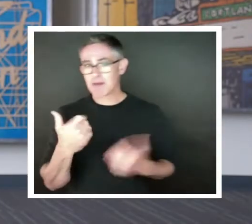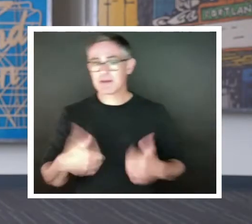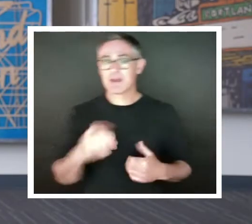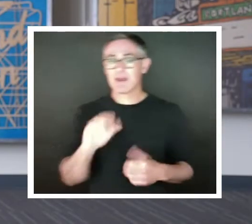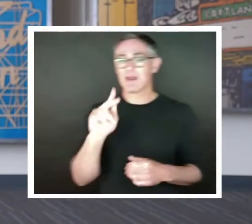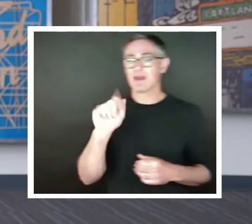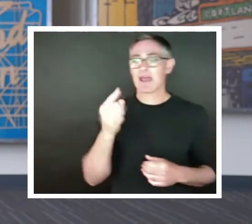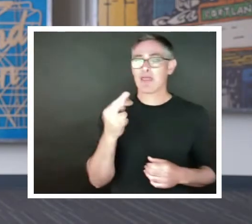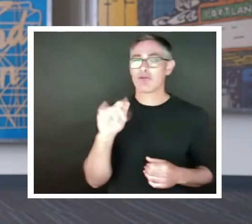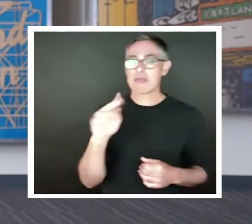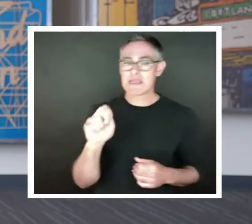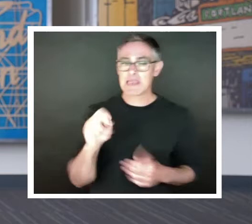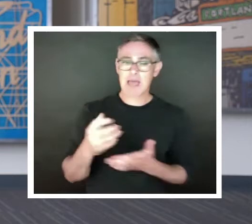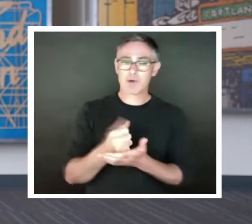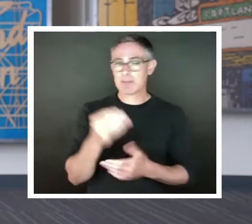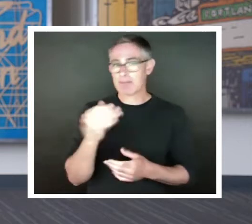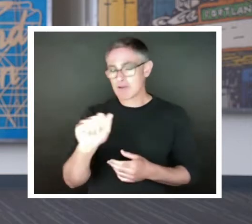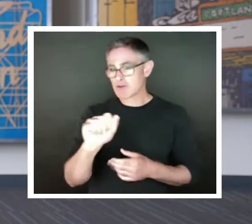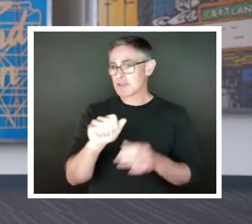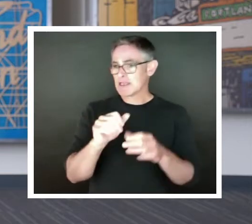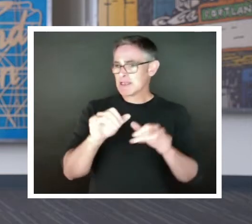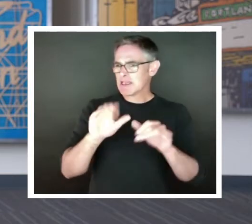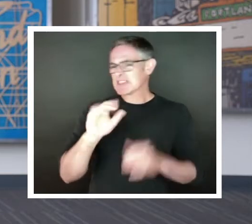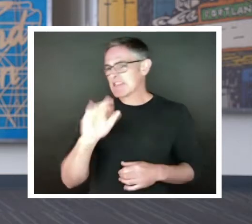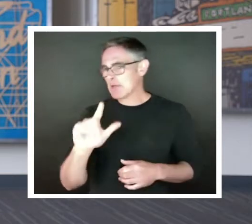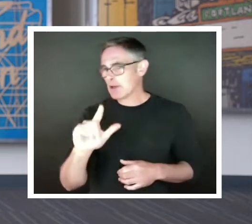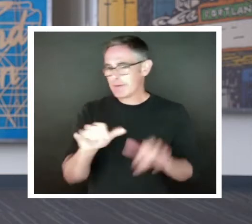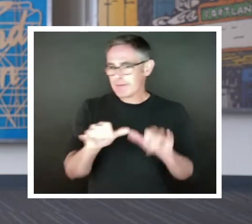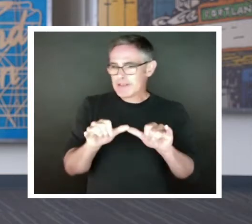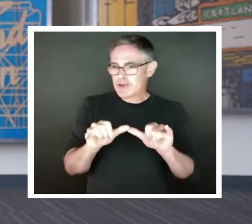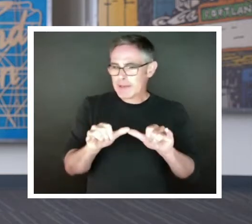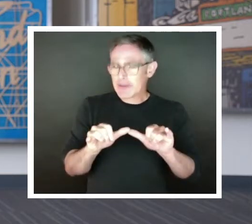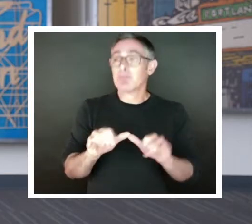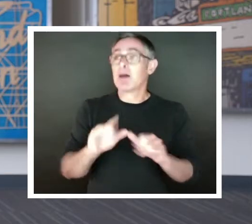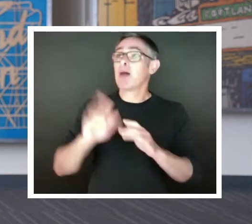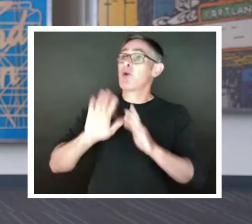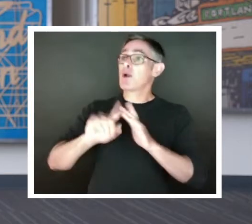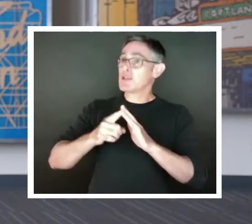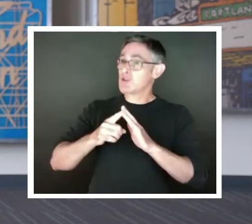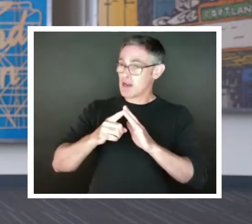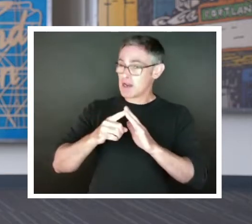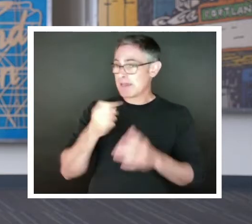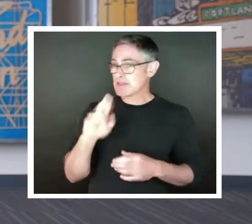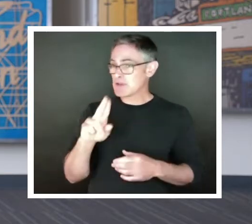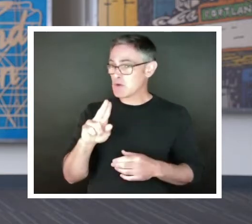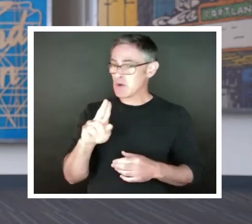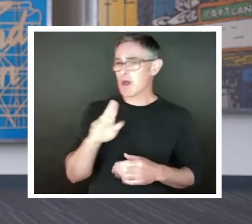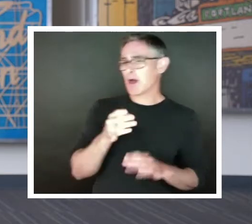I'm running a master's in civil engineering. But when I started at PSU as a post-baccalaureate undergraduate student,